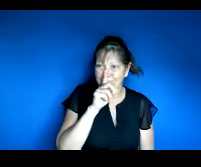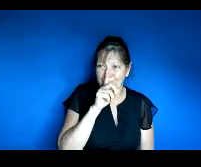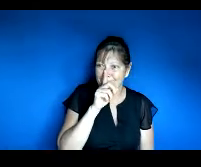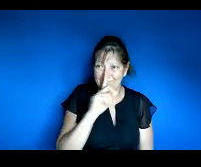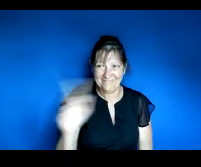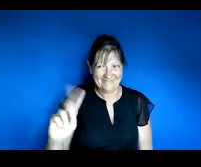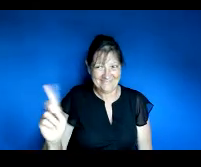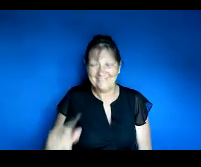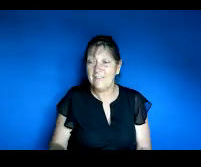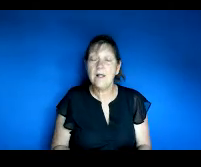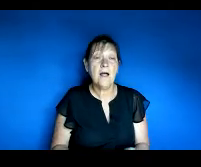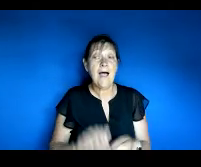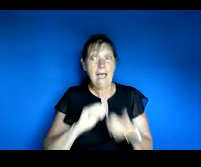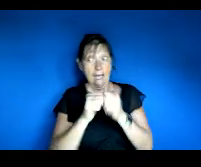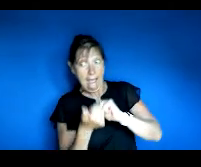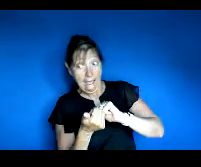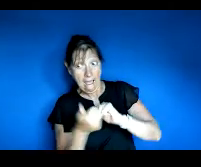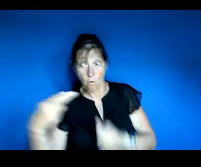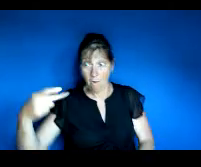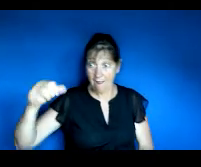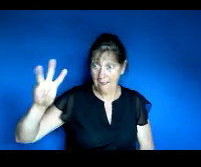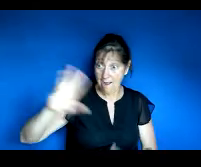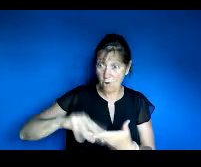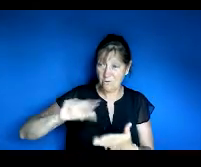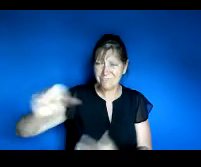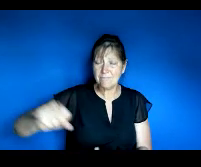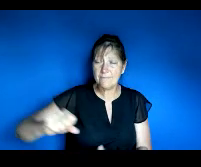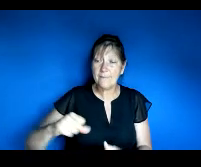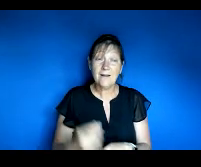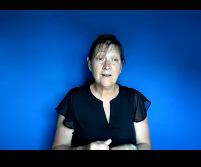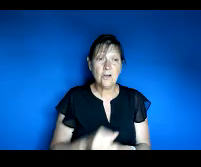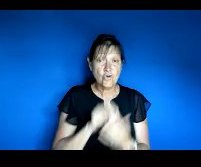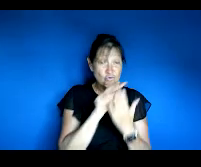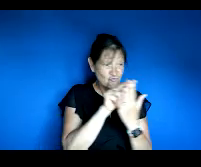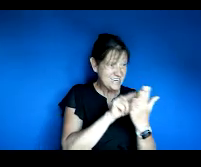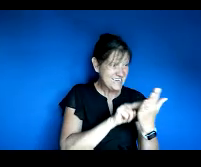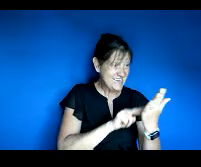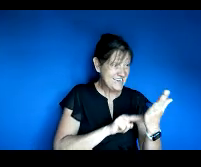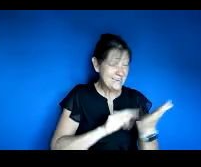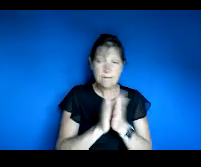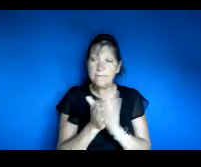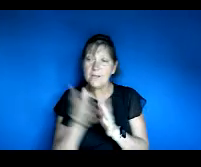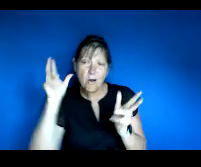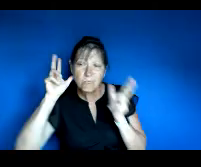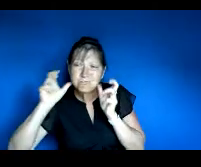we might be able to make some adjustments, you know, using an audiobook to, you know, get through those,